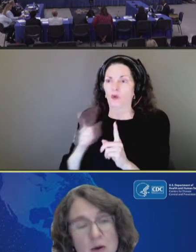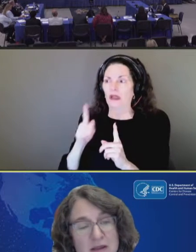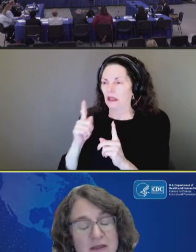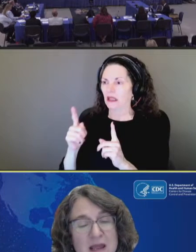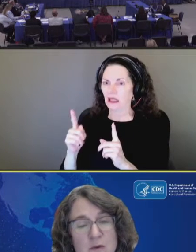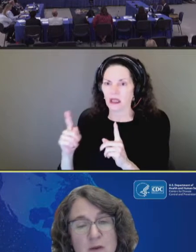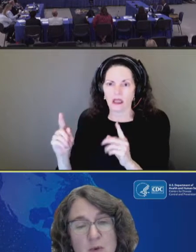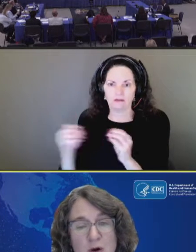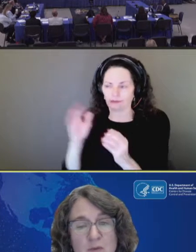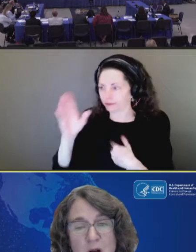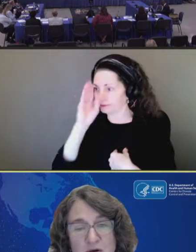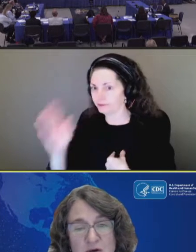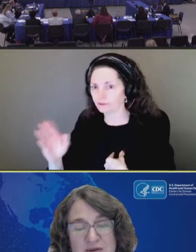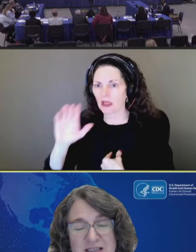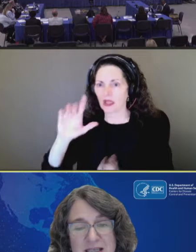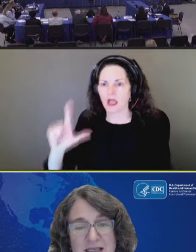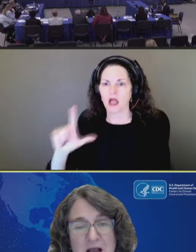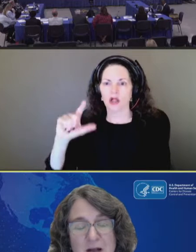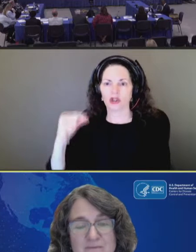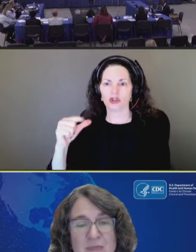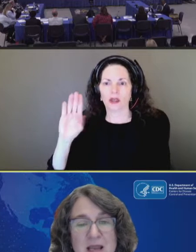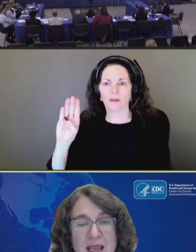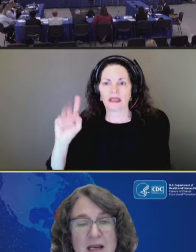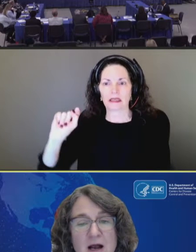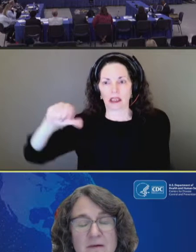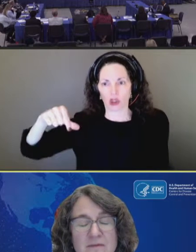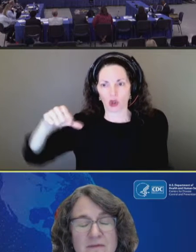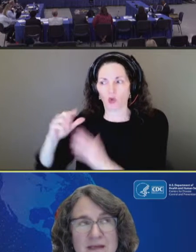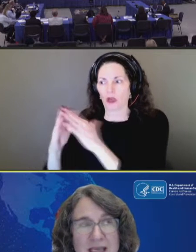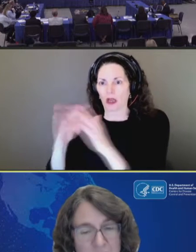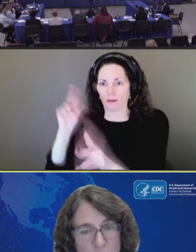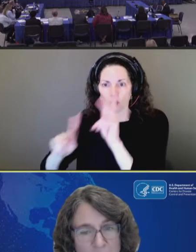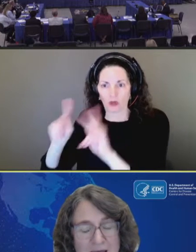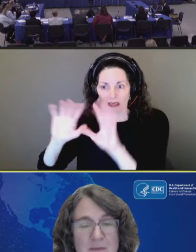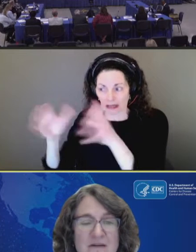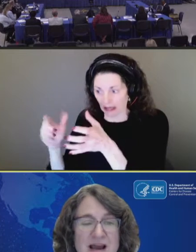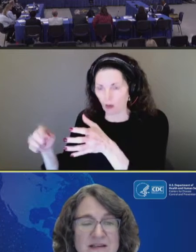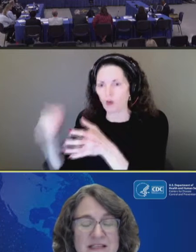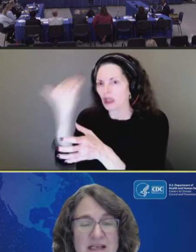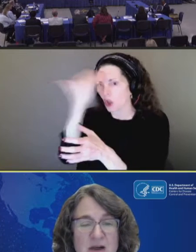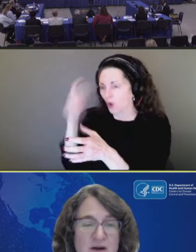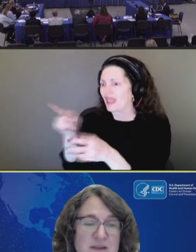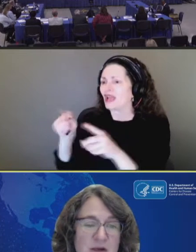knowing that they were important partners in getting the word out about vaccine and also